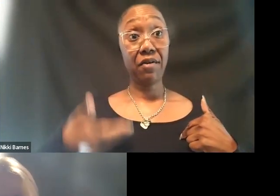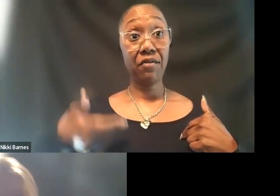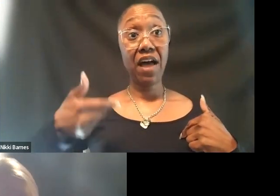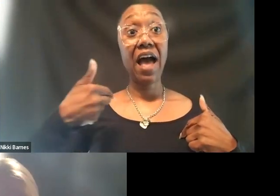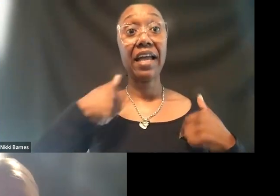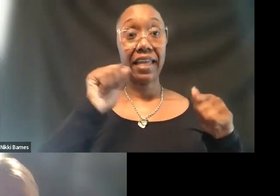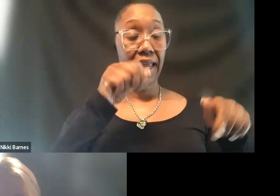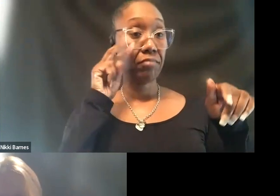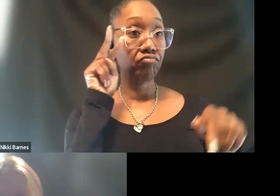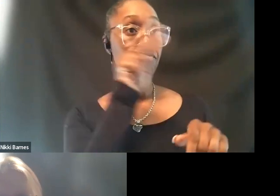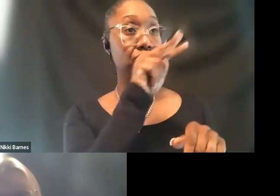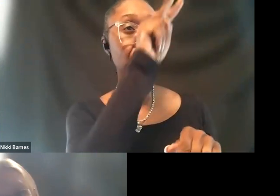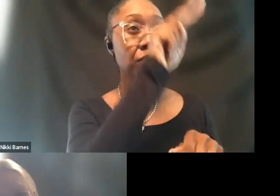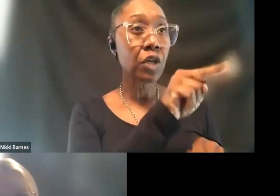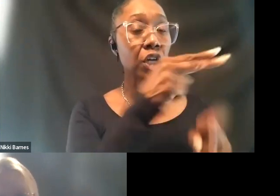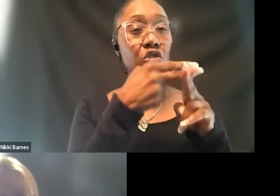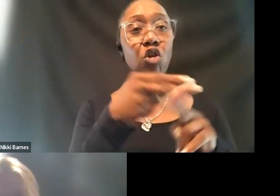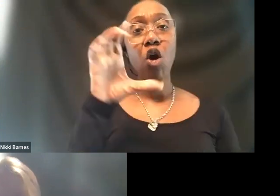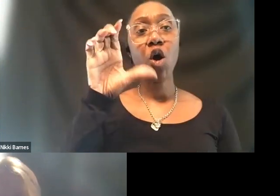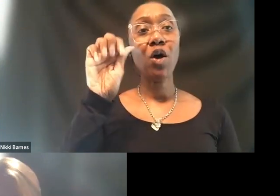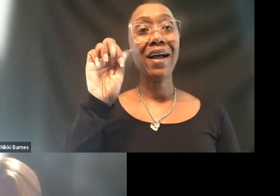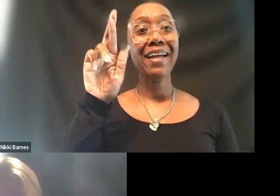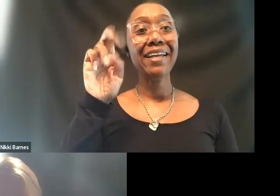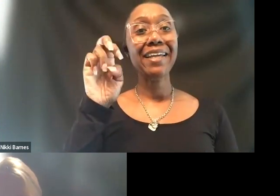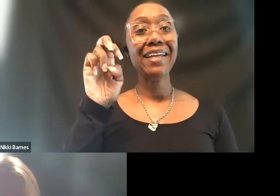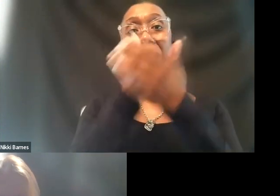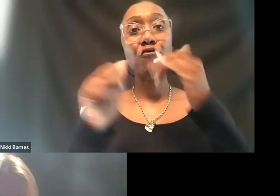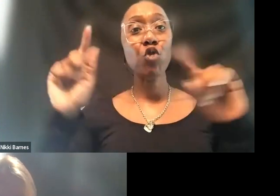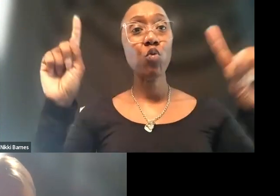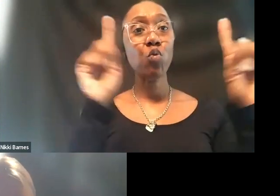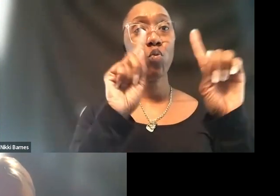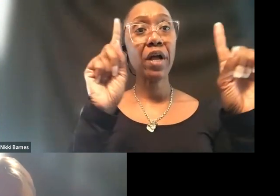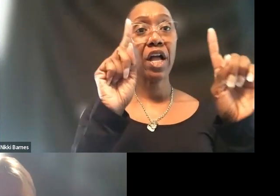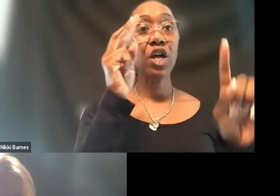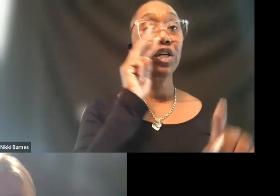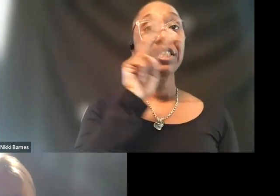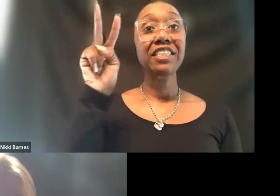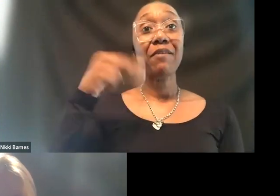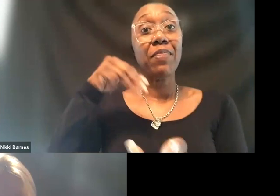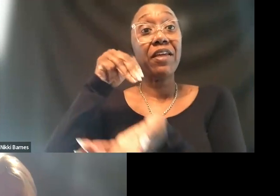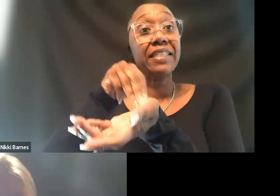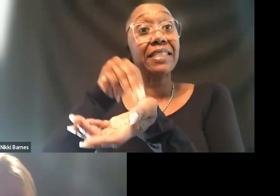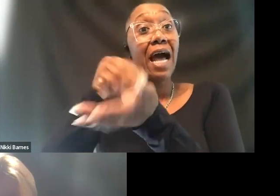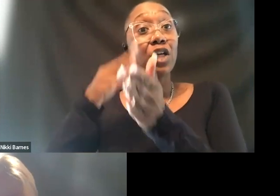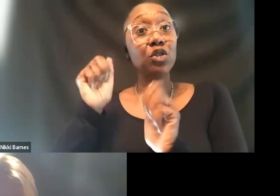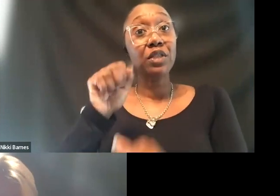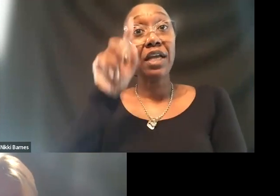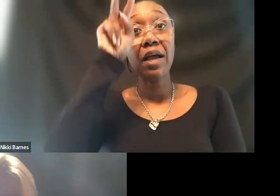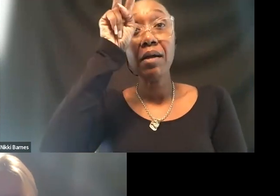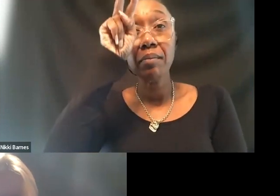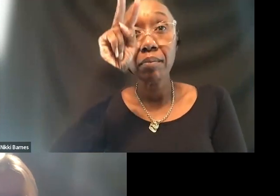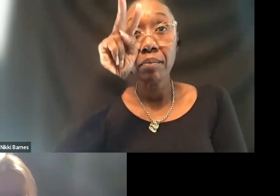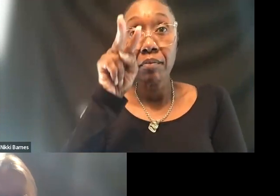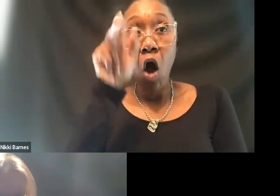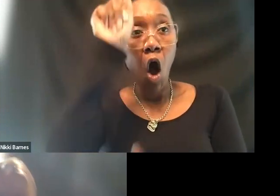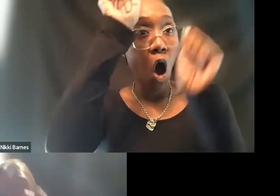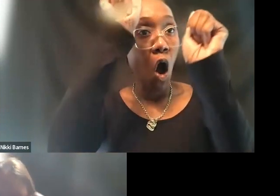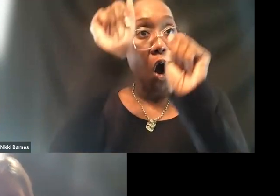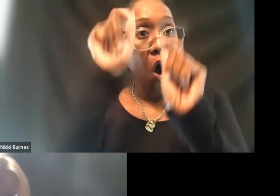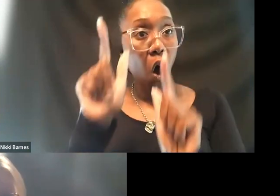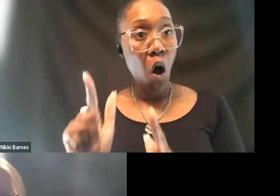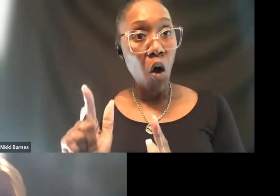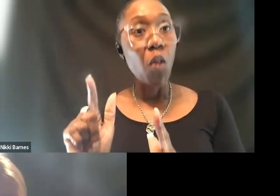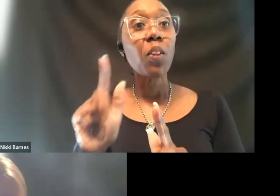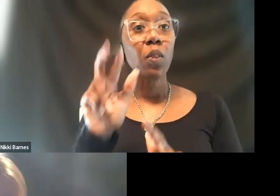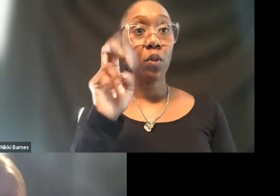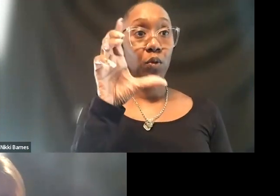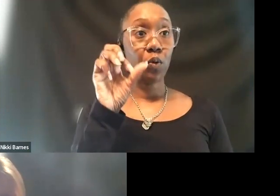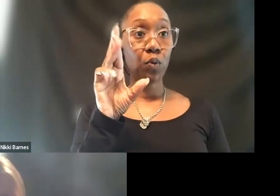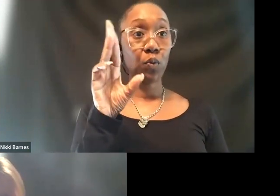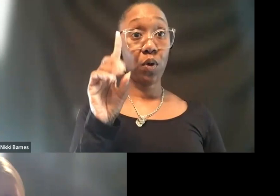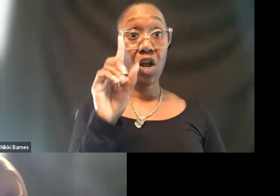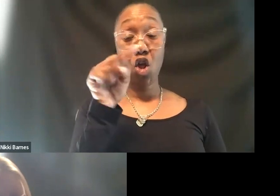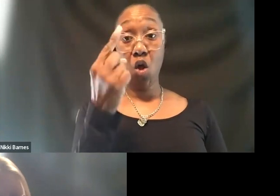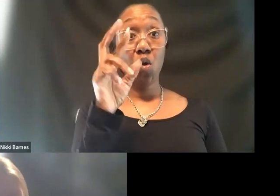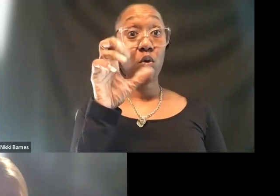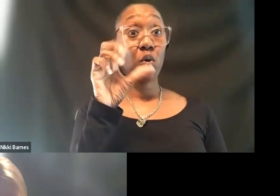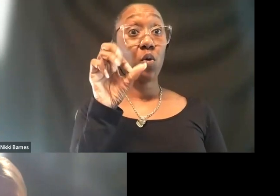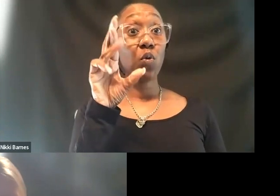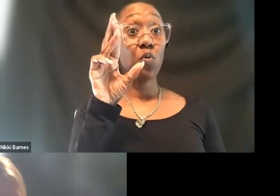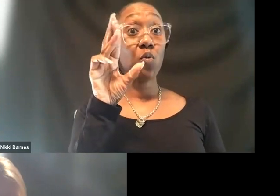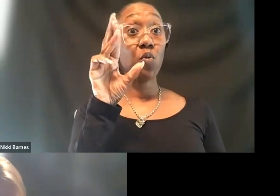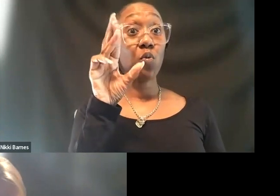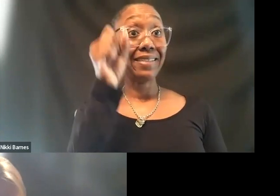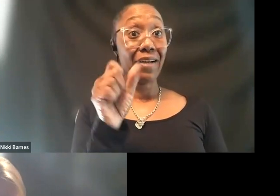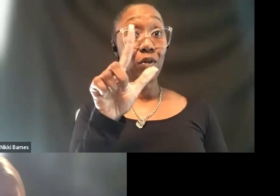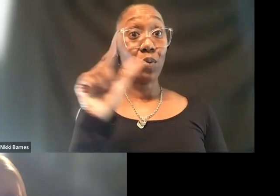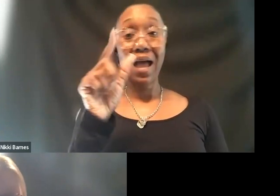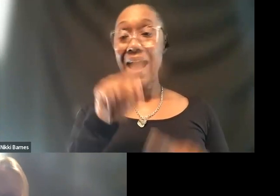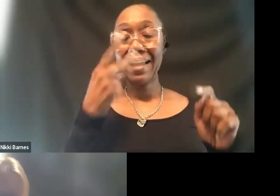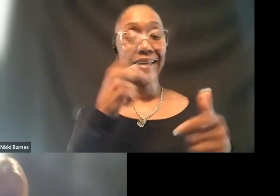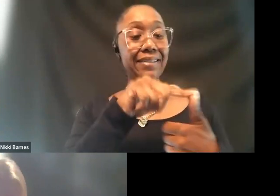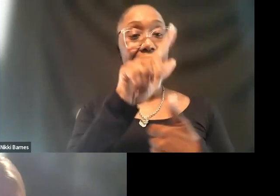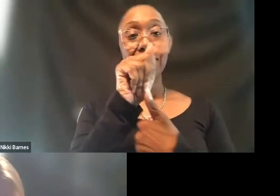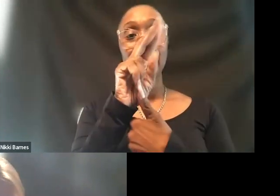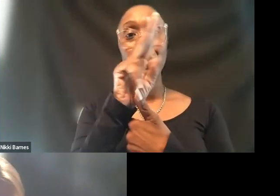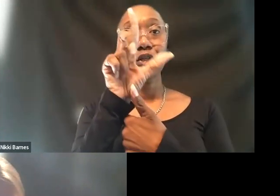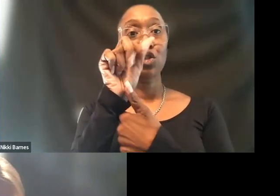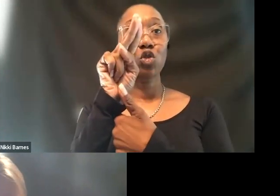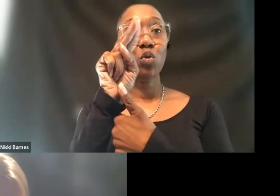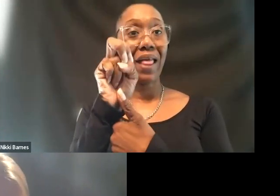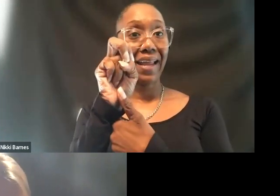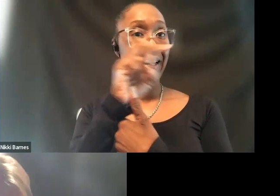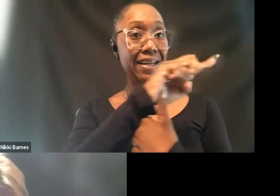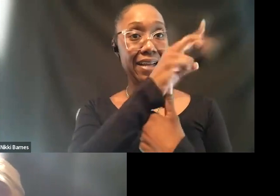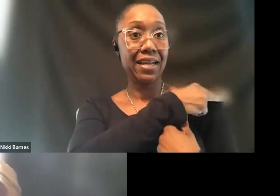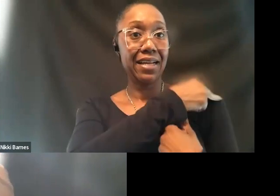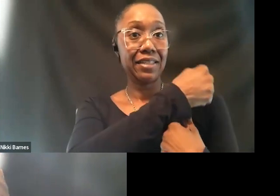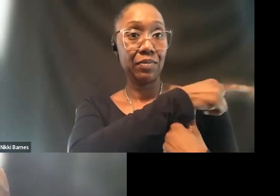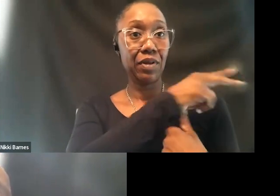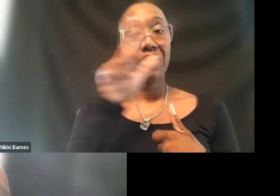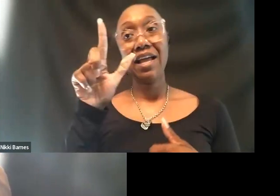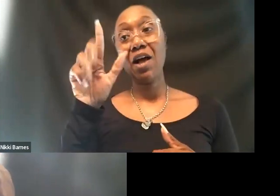So I can see all of those. Actually the only the only records in South Louisiana that I'm unable to see are 2 lanes records and that is also about the change since LCMC is absorbing too.